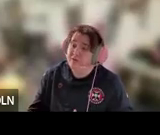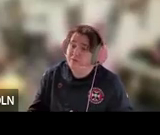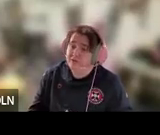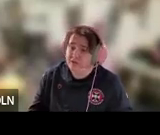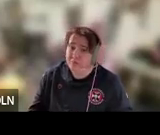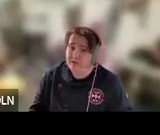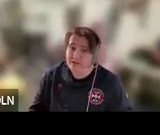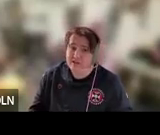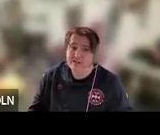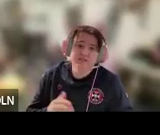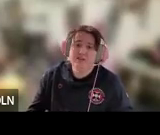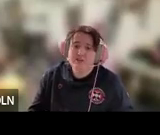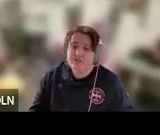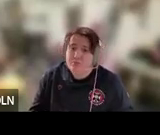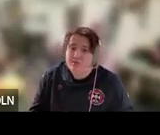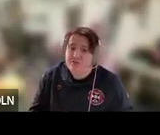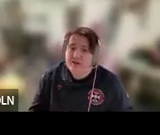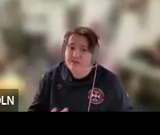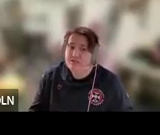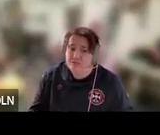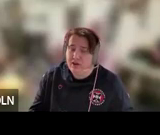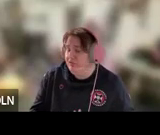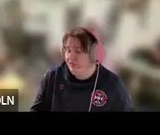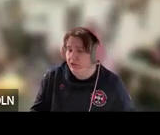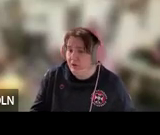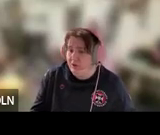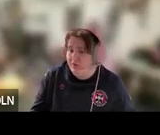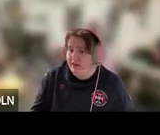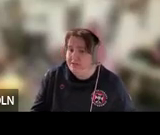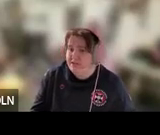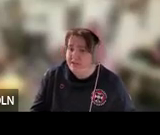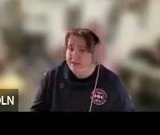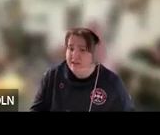one of the people that you're complaining against, don't be afraid to kind of follow up on that,